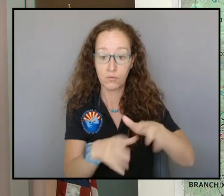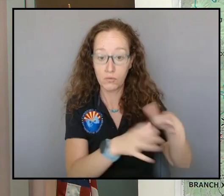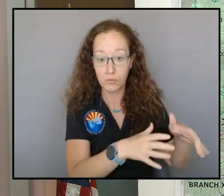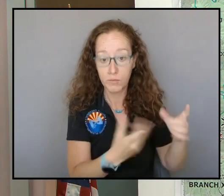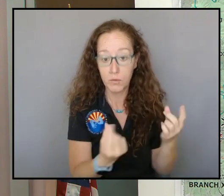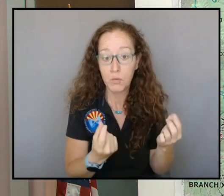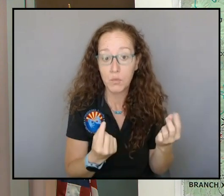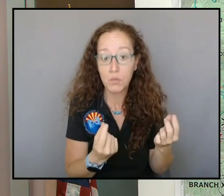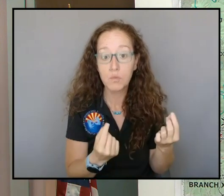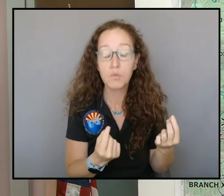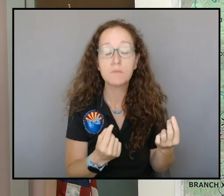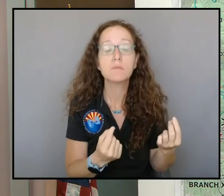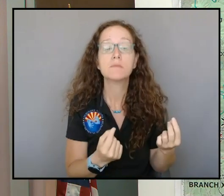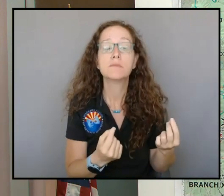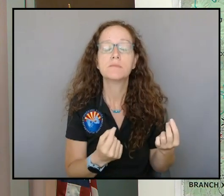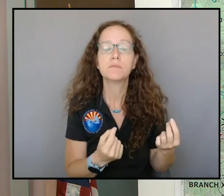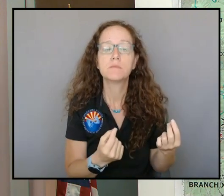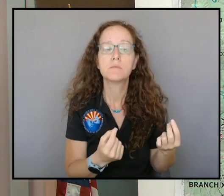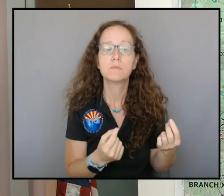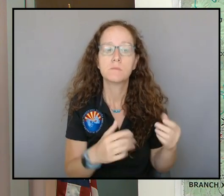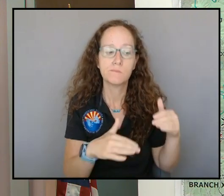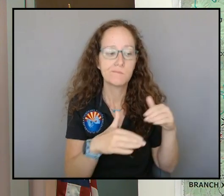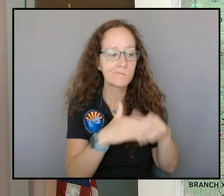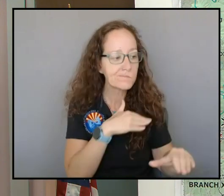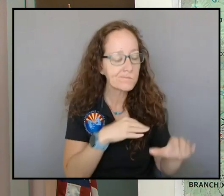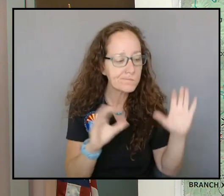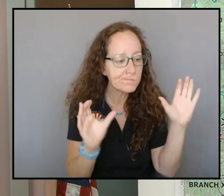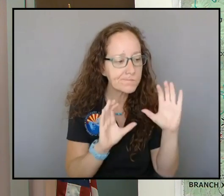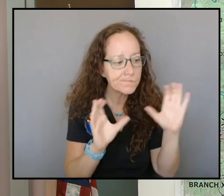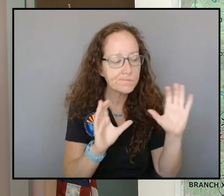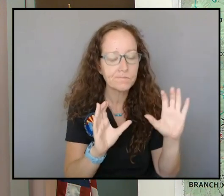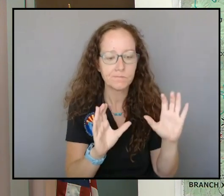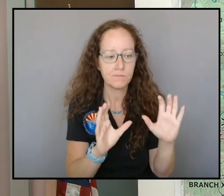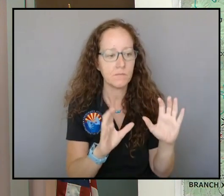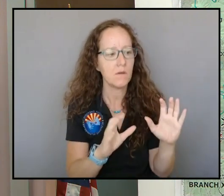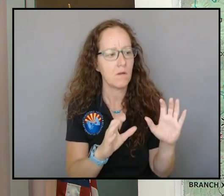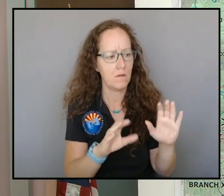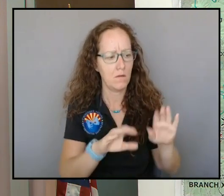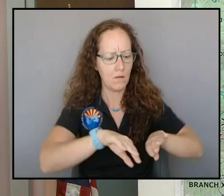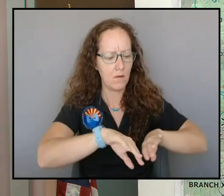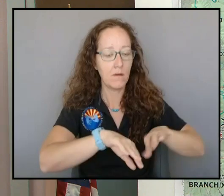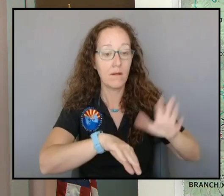trying to re-put the vegetation back over